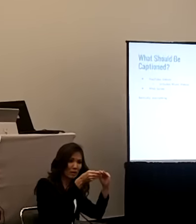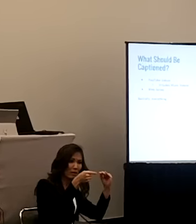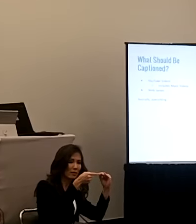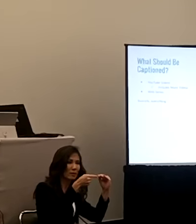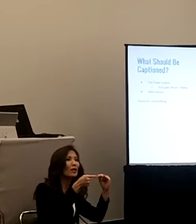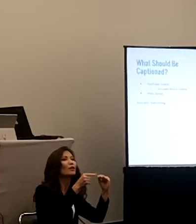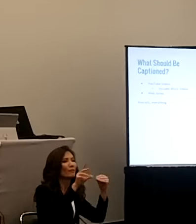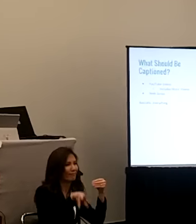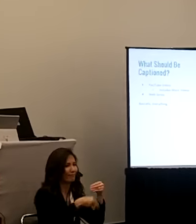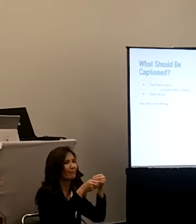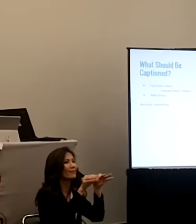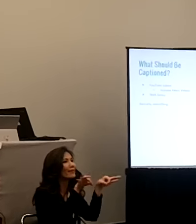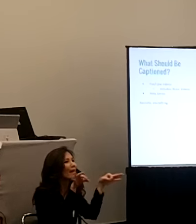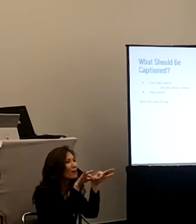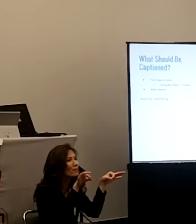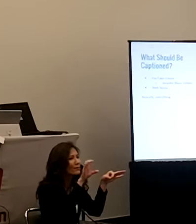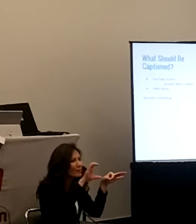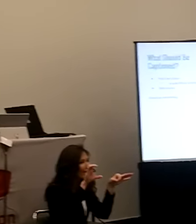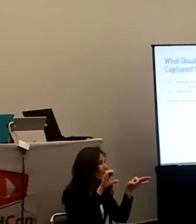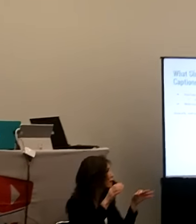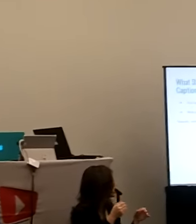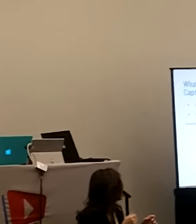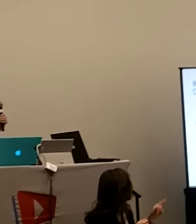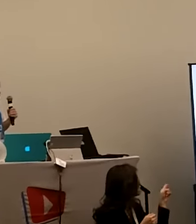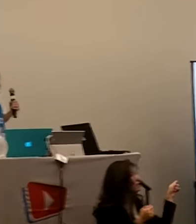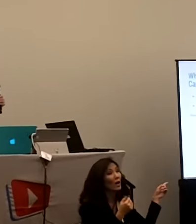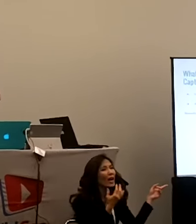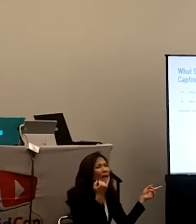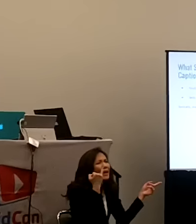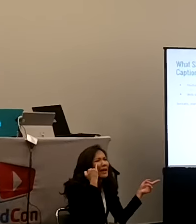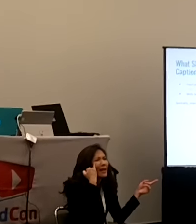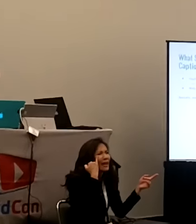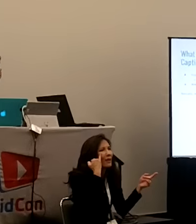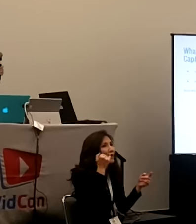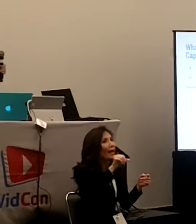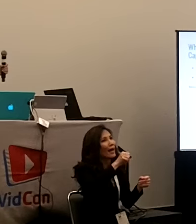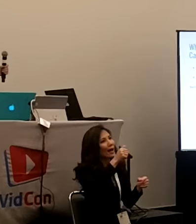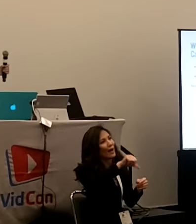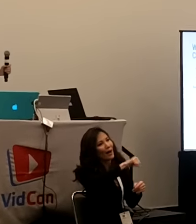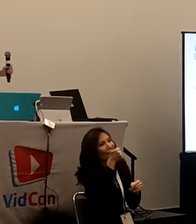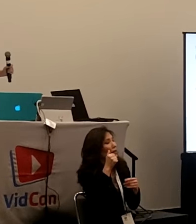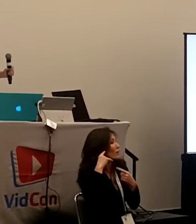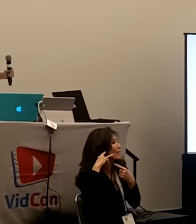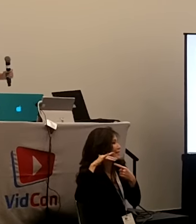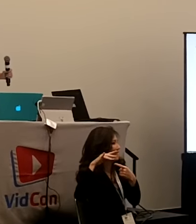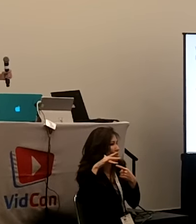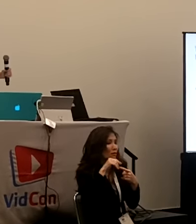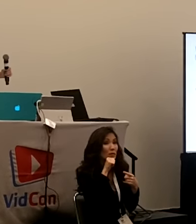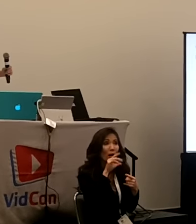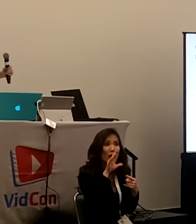and even things that, like, say if a door is closing or if somebody's banging (soft booming) on something, like knocking on the door,